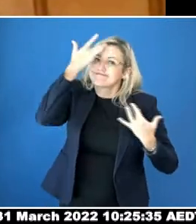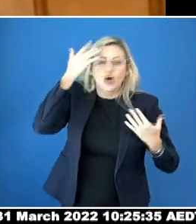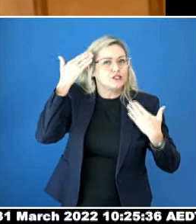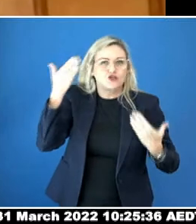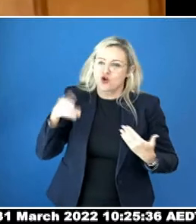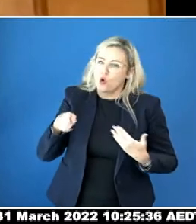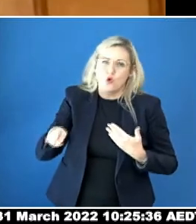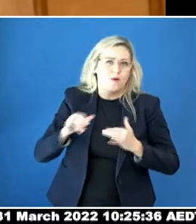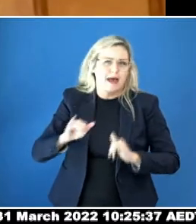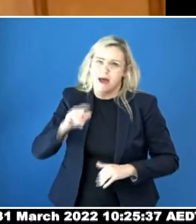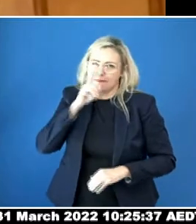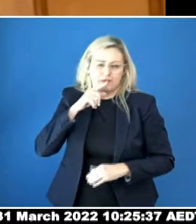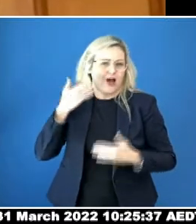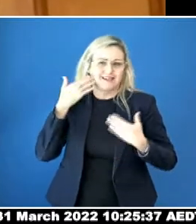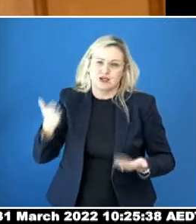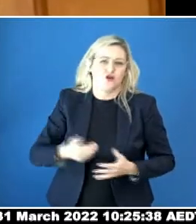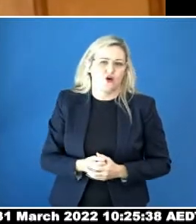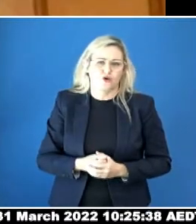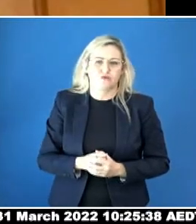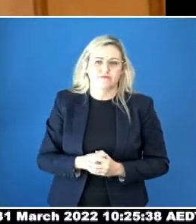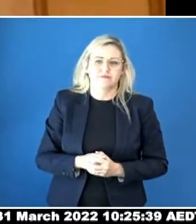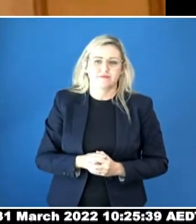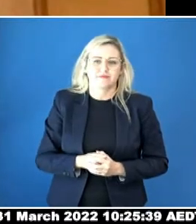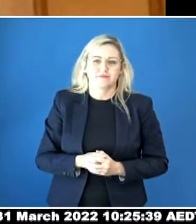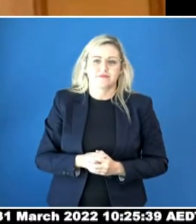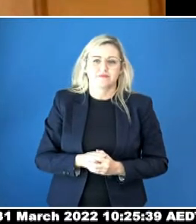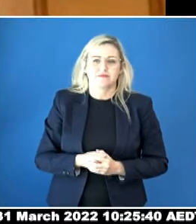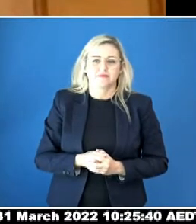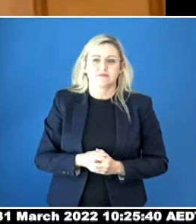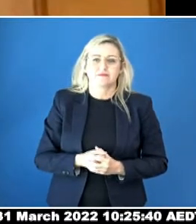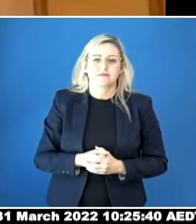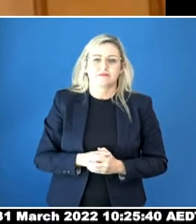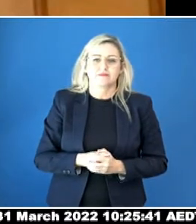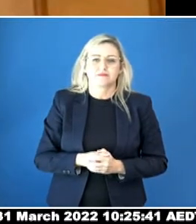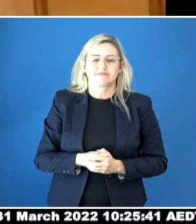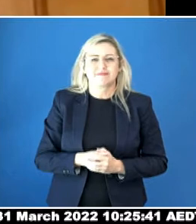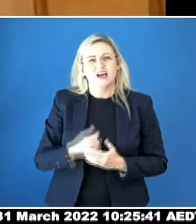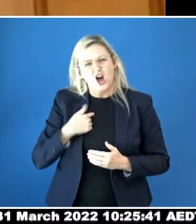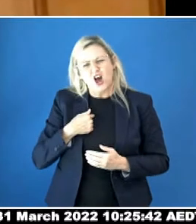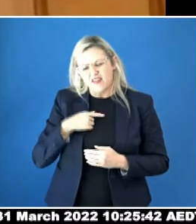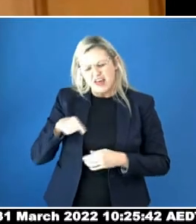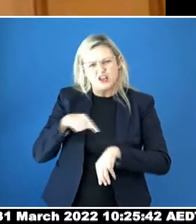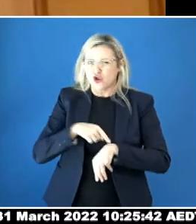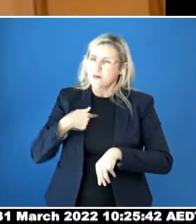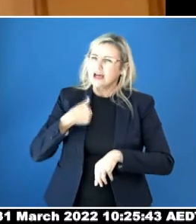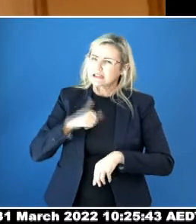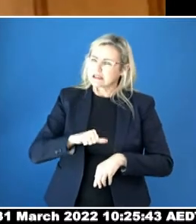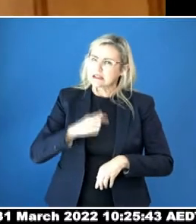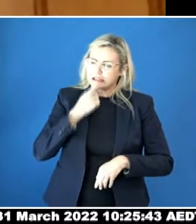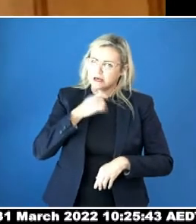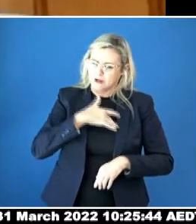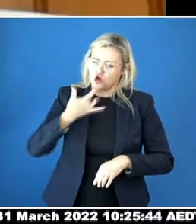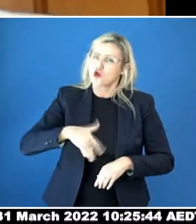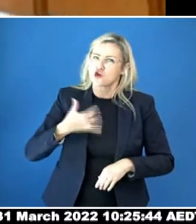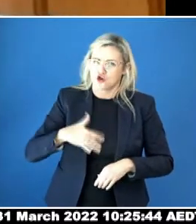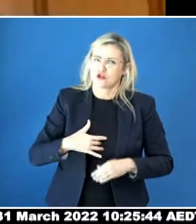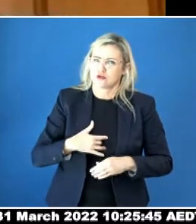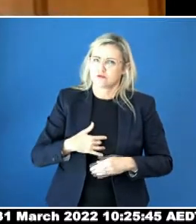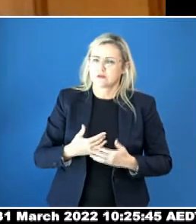I still was hurting in my heart, right, and I had a